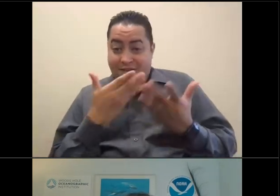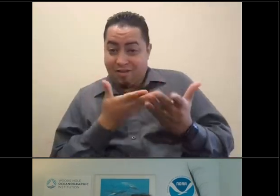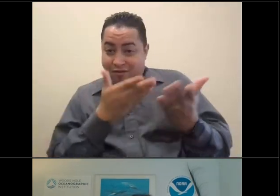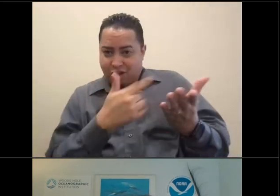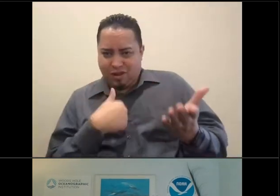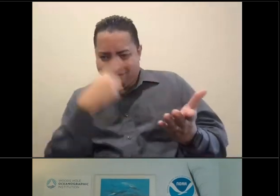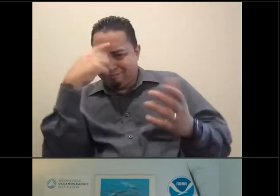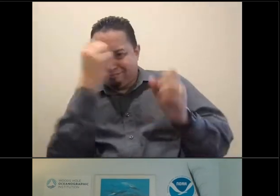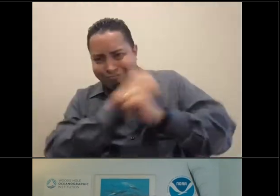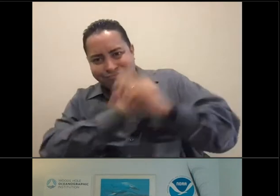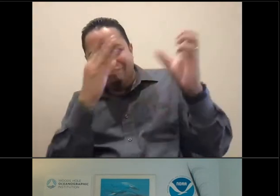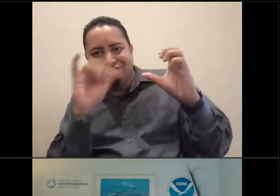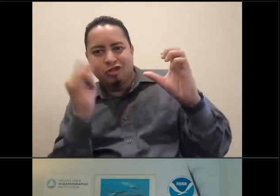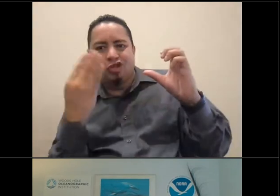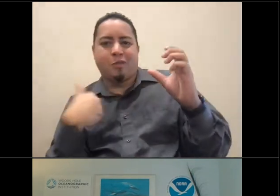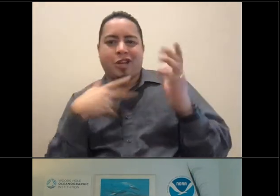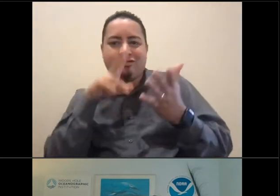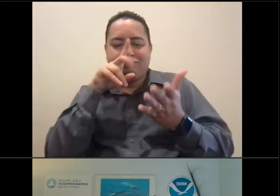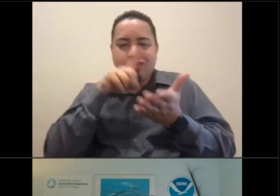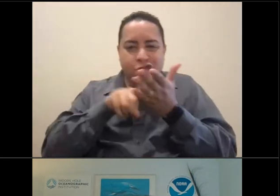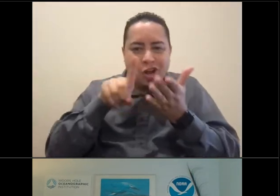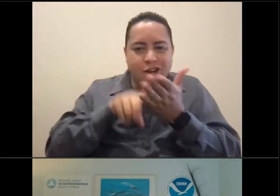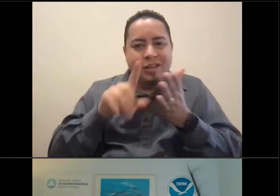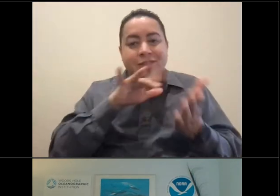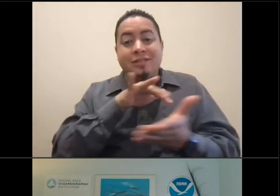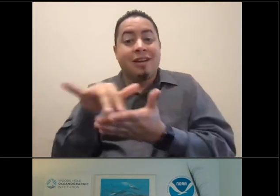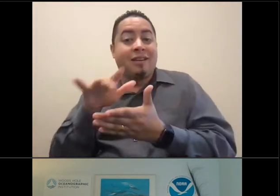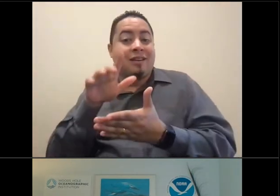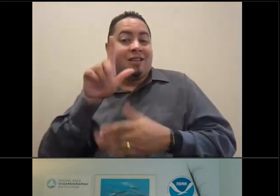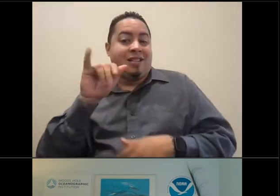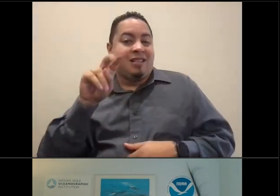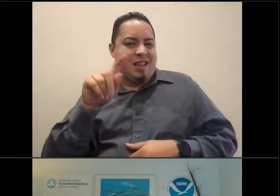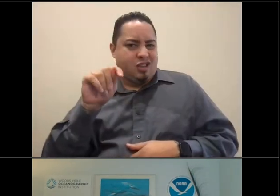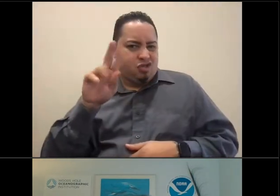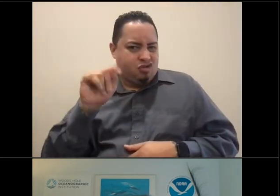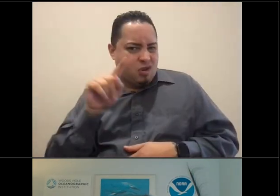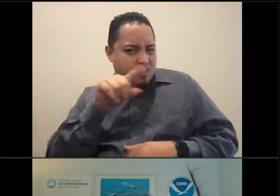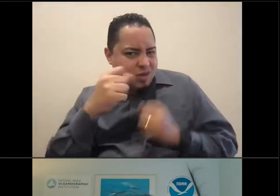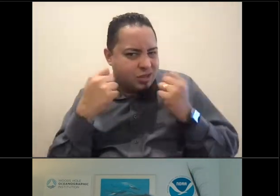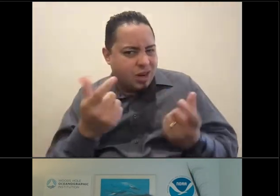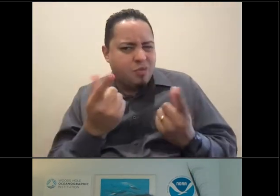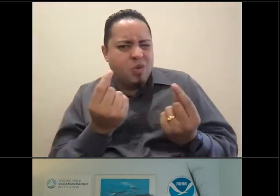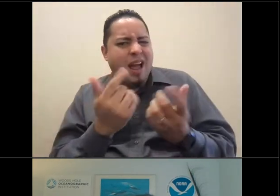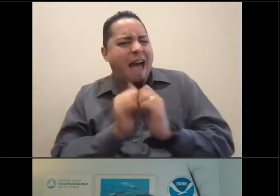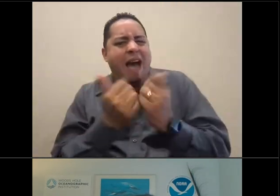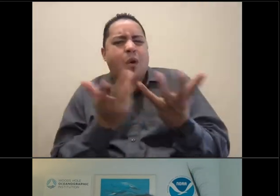You get to study lake trout, you get to drive the ROV. Yeah, that's a great question.